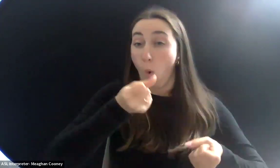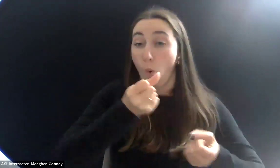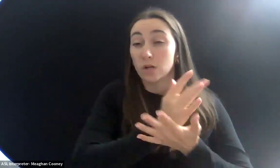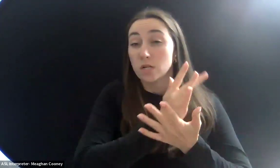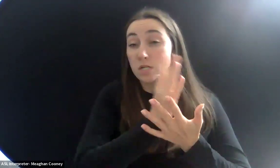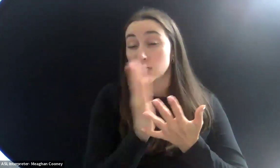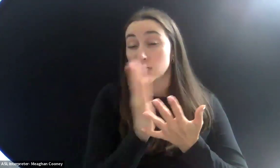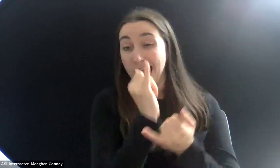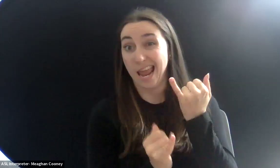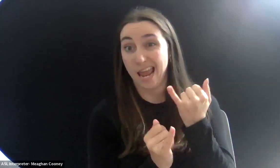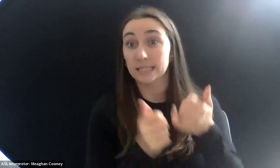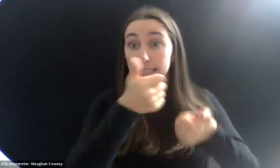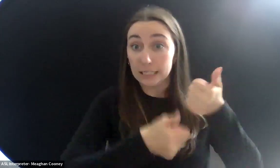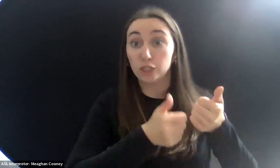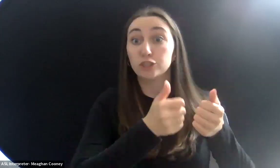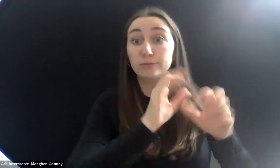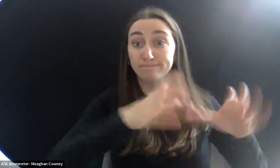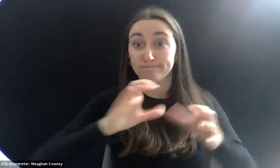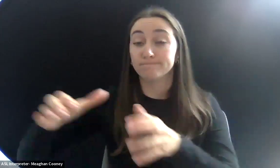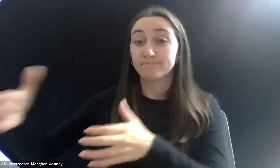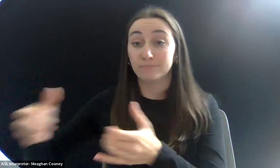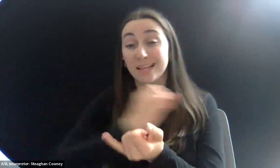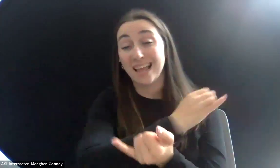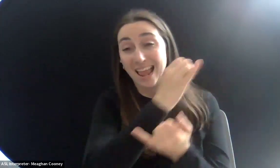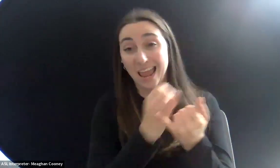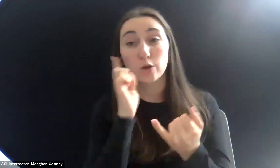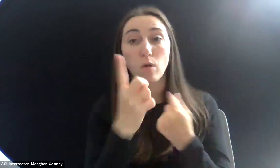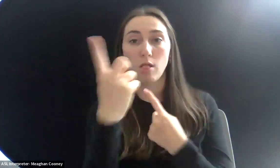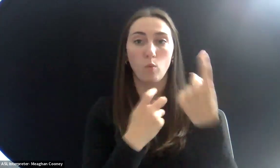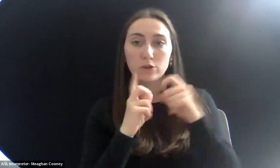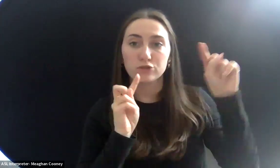So after the DOER presentation, there'll be an opportunity for some questions.